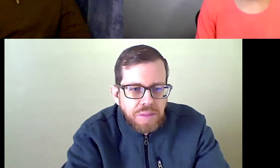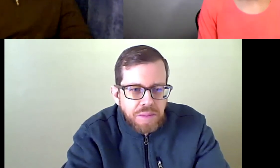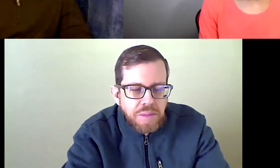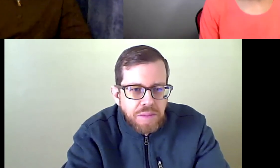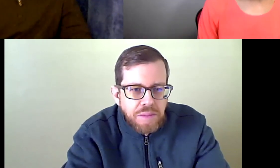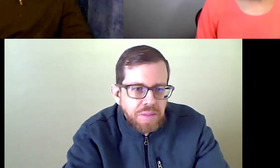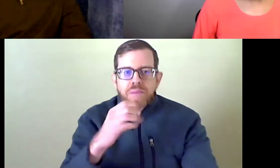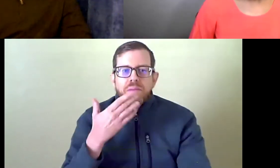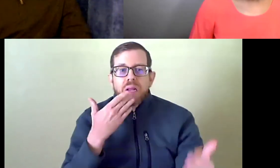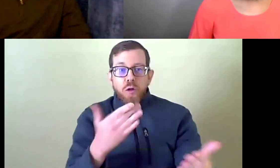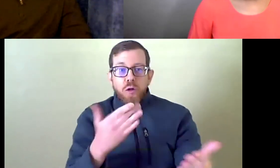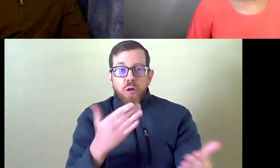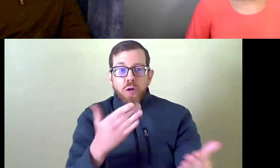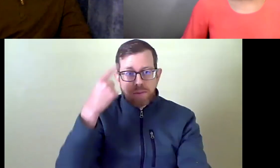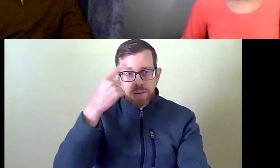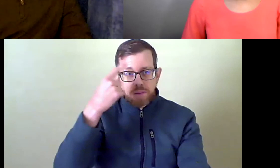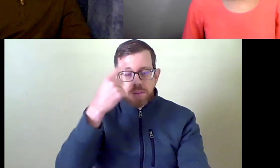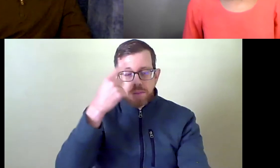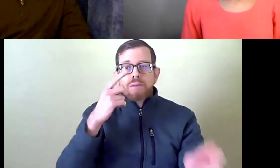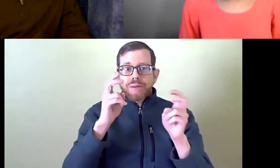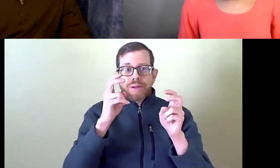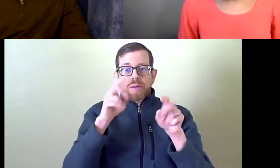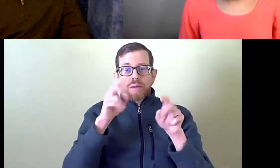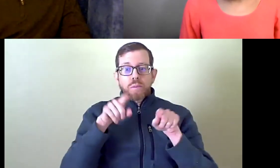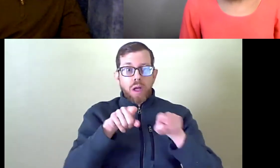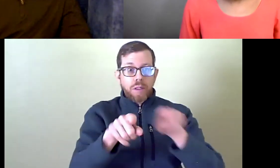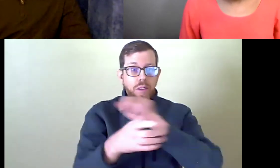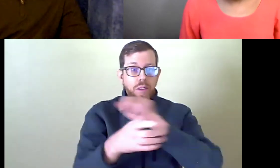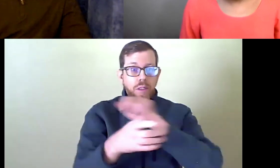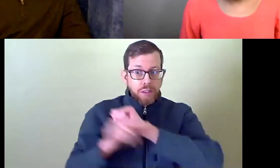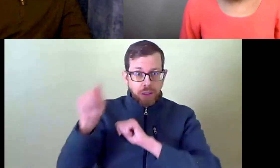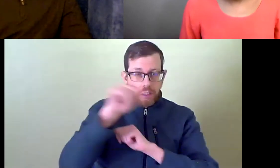and so it's just interesting how things progressed and jordan said thank you so much i'm wondering